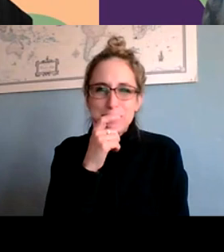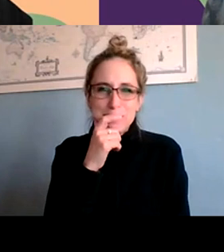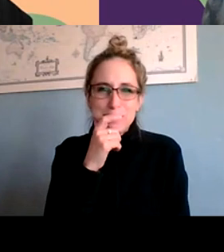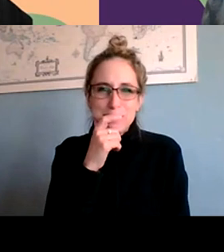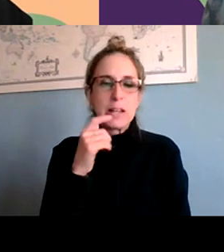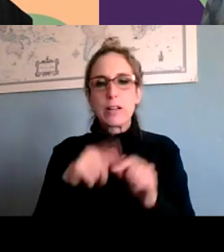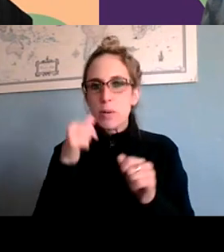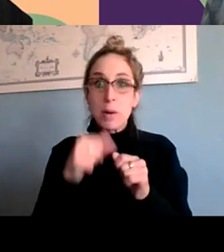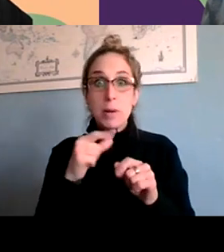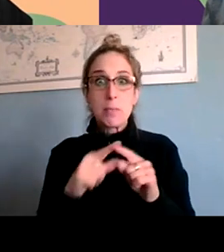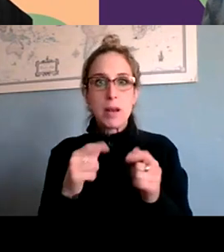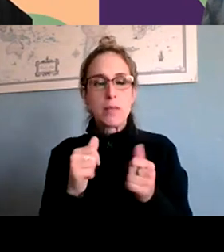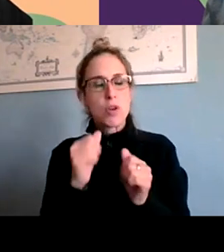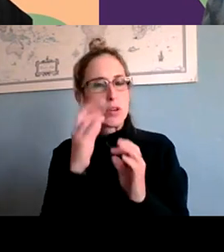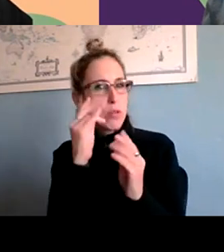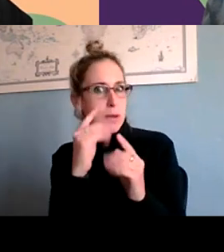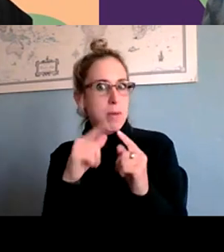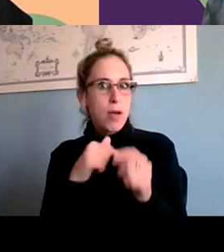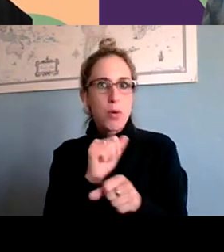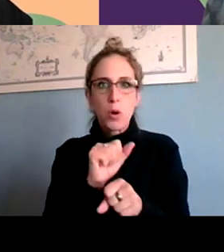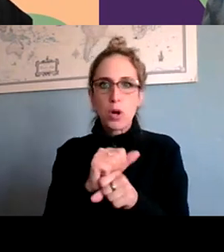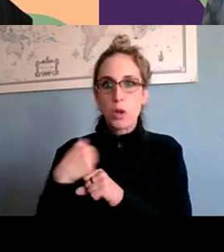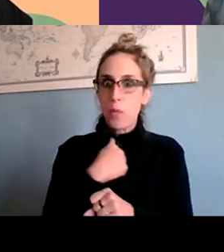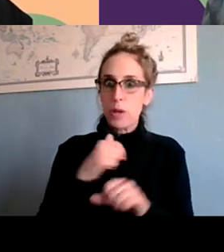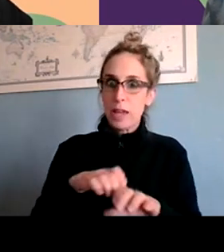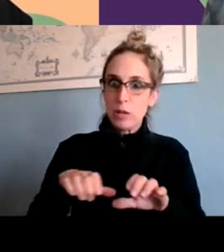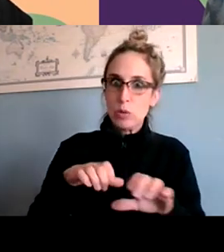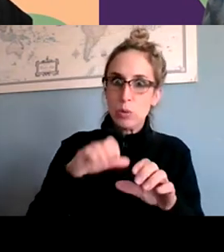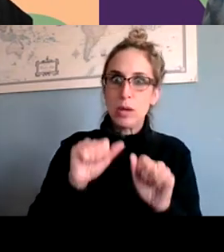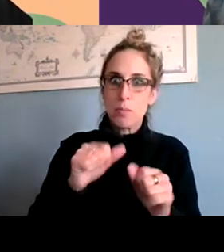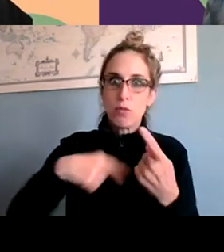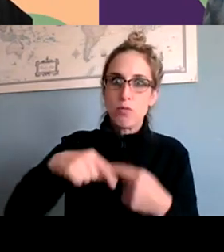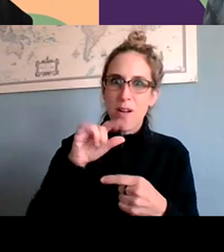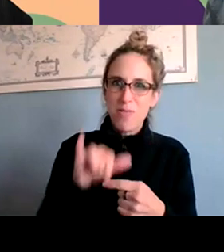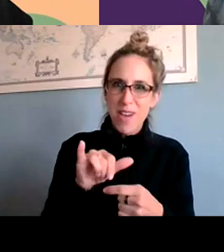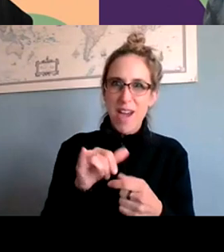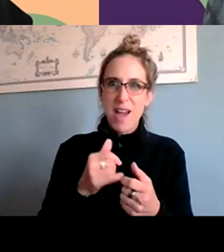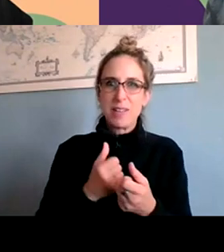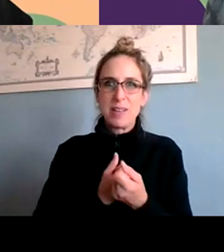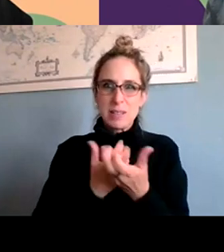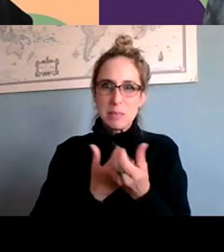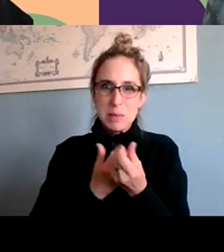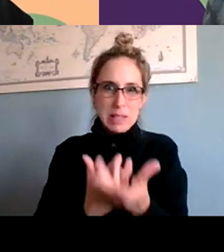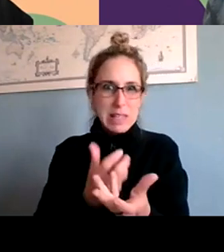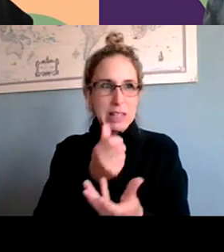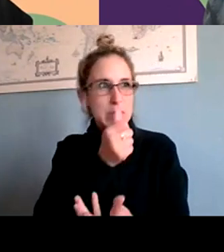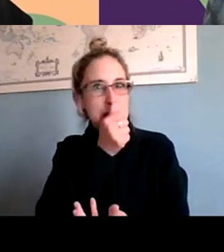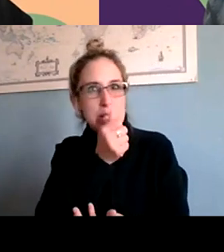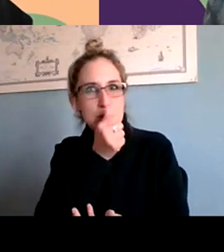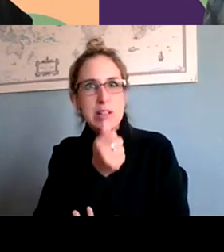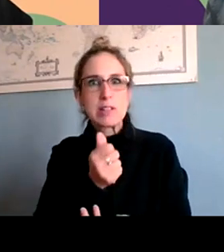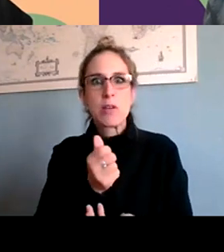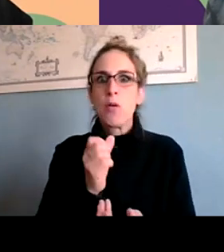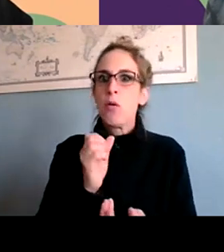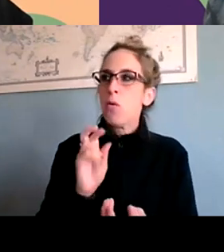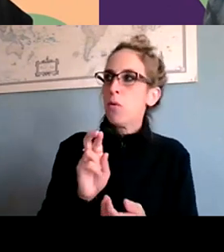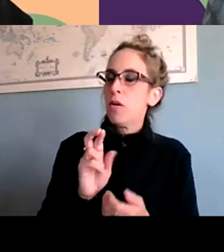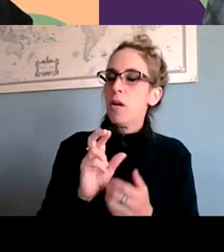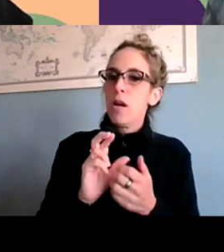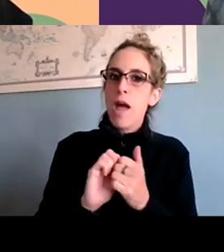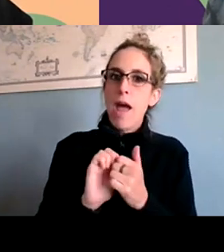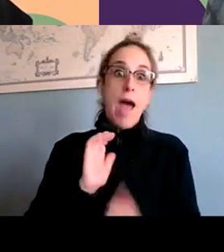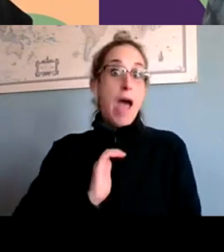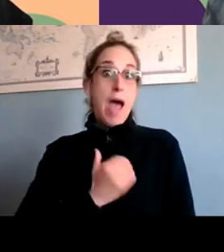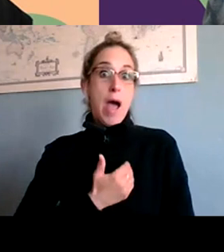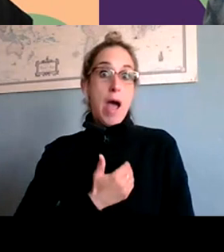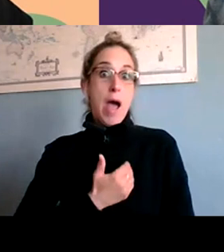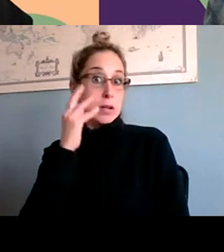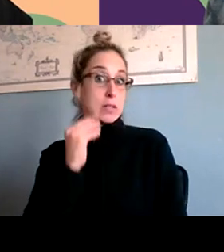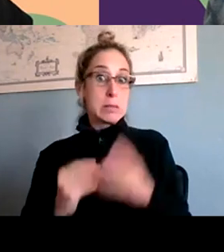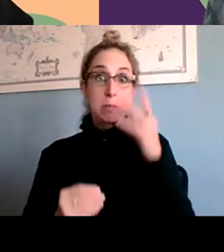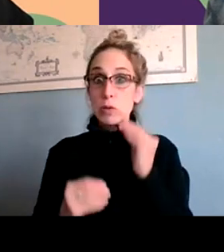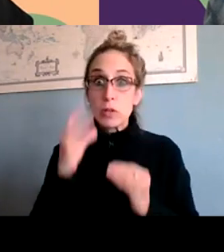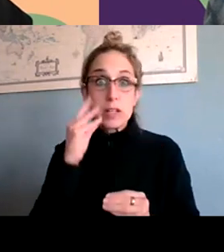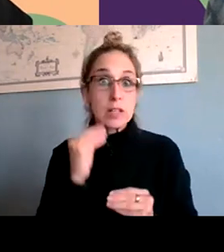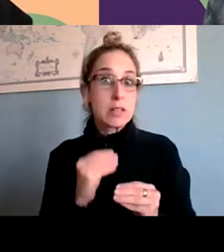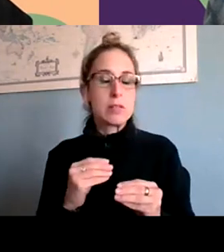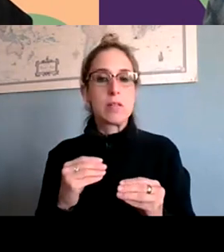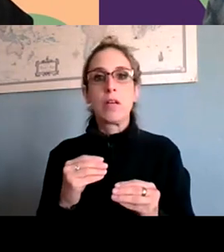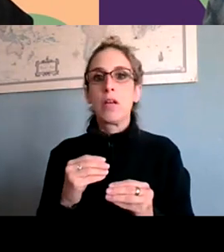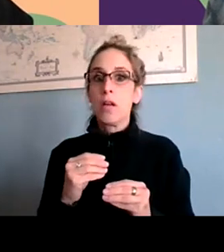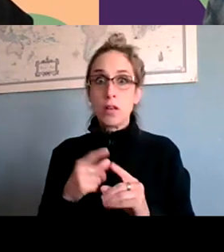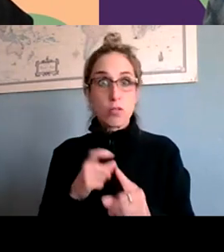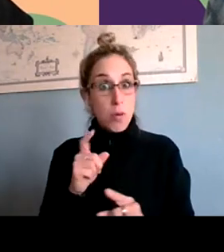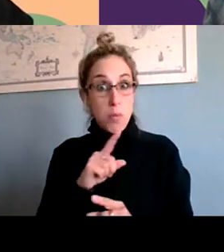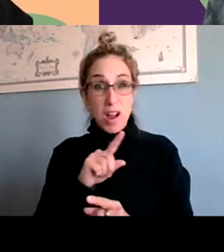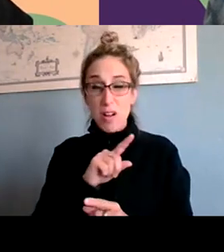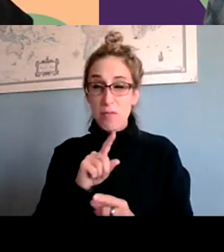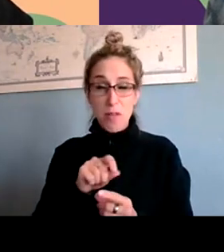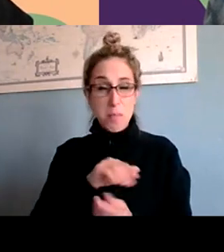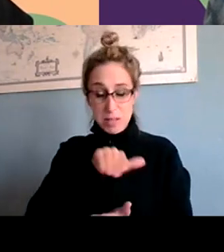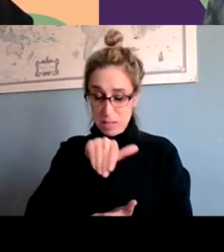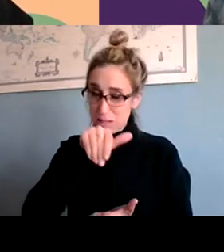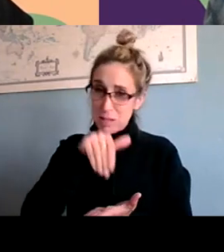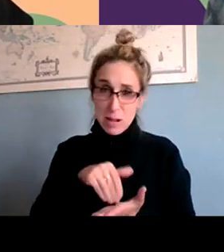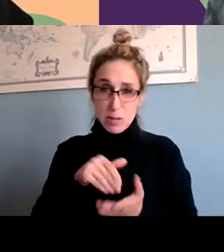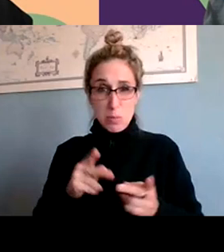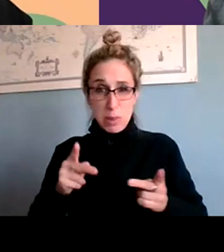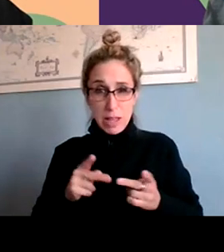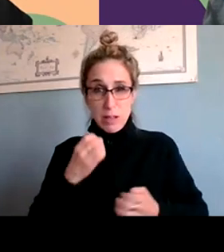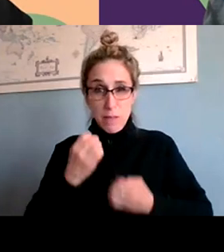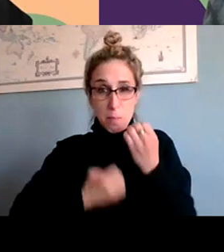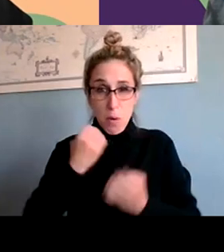Aurora Chang: You know till the work that we can do, can be around that speaking of whether their secrets or speaking of our experiences, but they come from a central place of emotion that is so, undervalued and even punished.